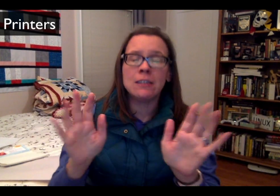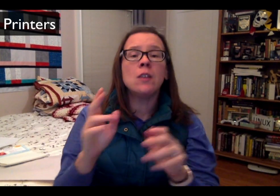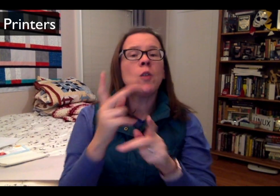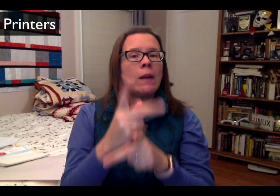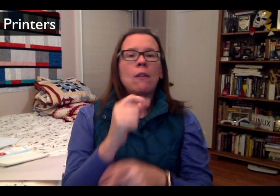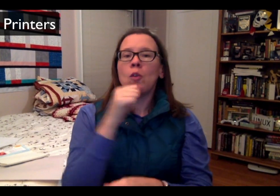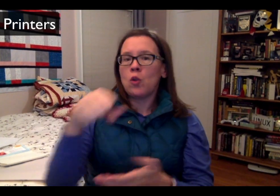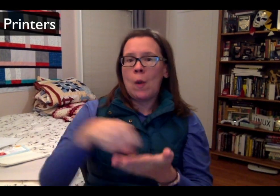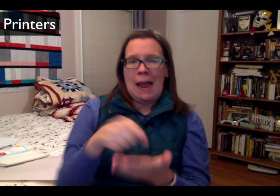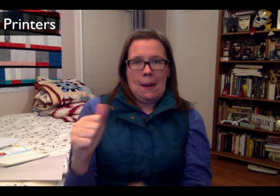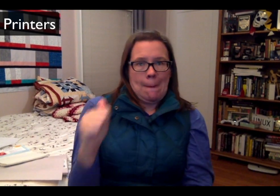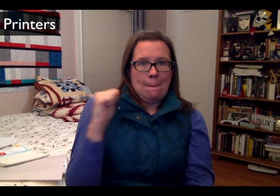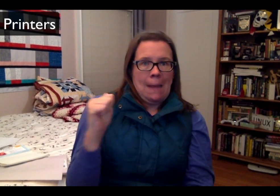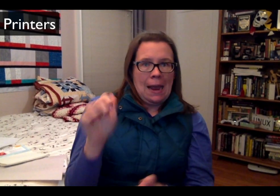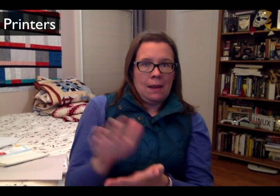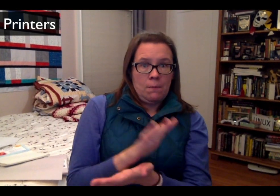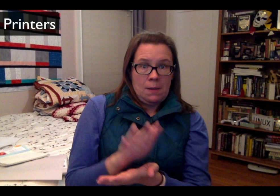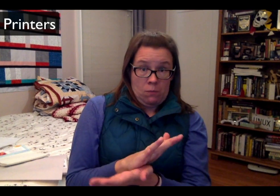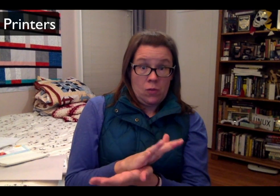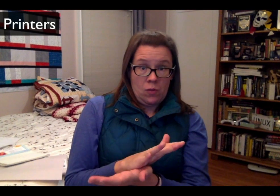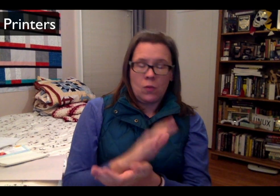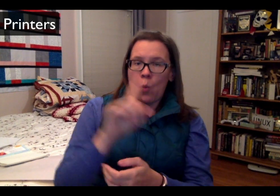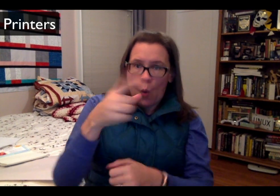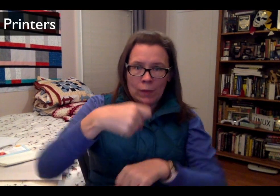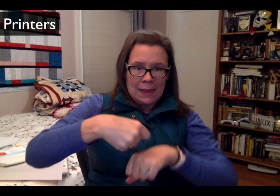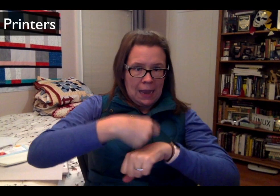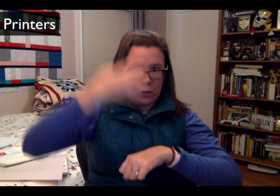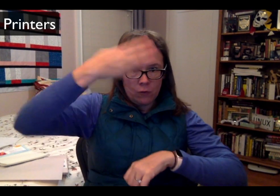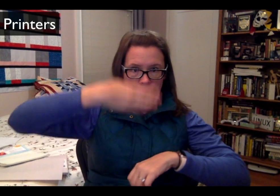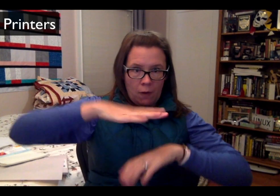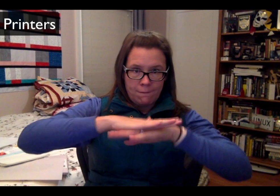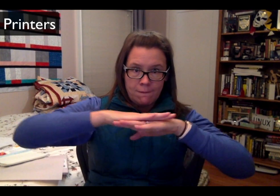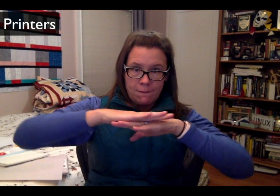This has happened to me - you don't want it to happen to you!